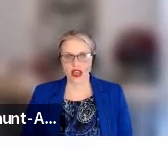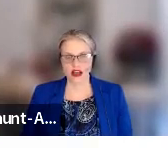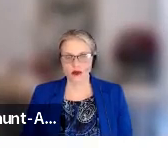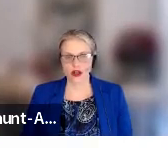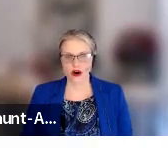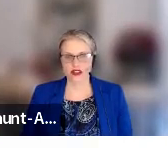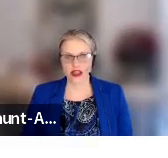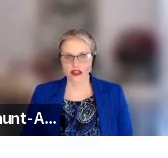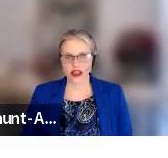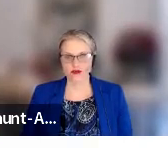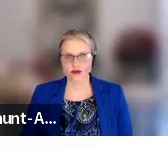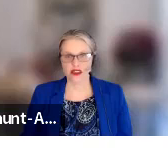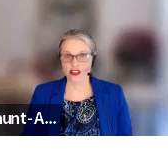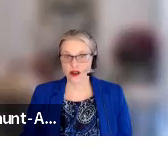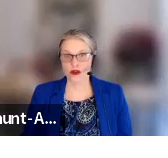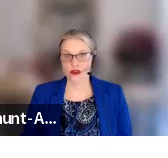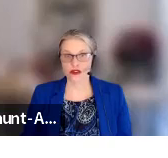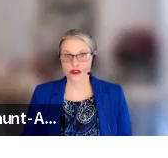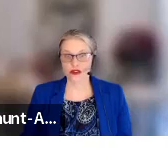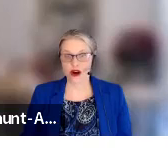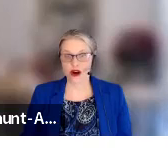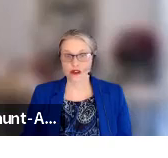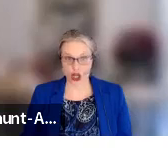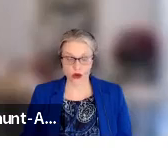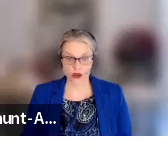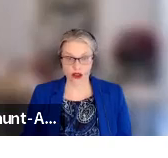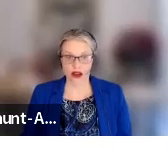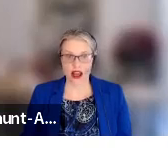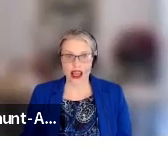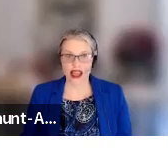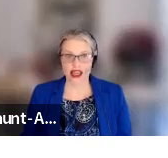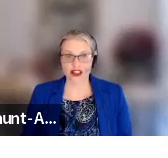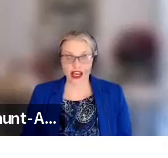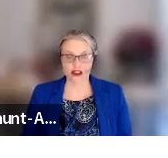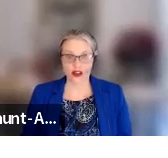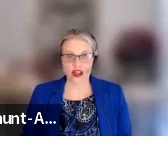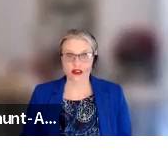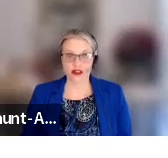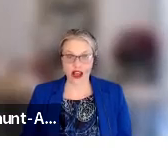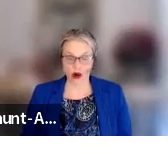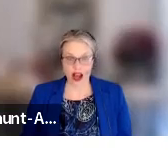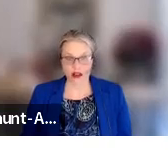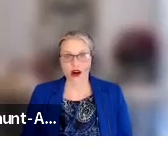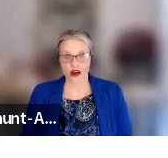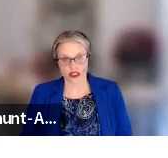So again, we already said that these numbers are low and yet look at how high the cost